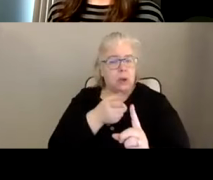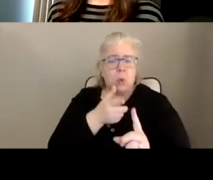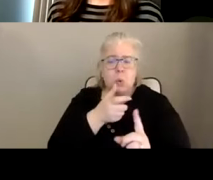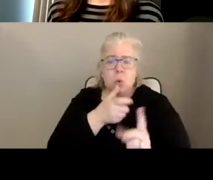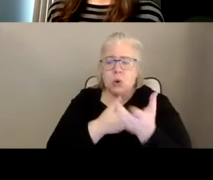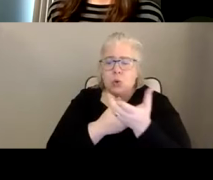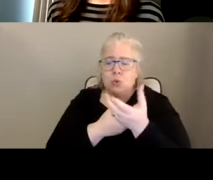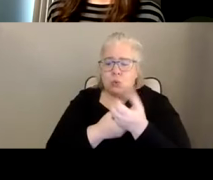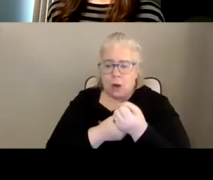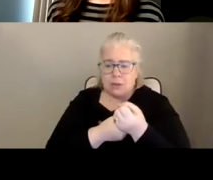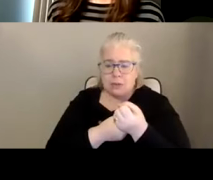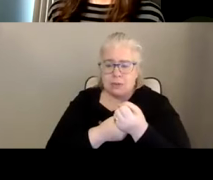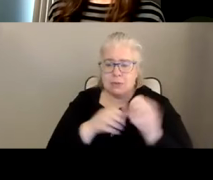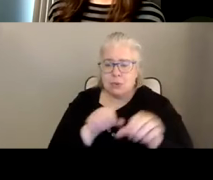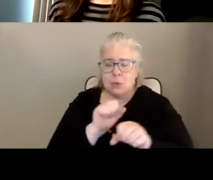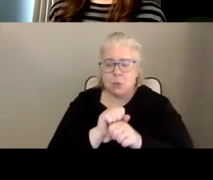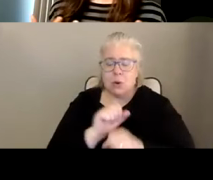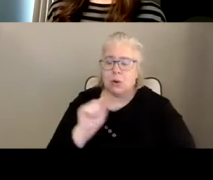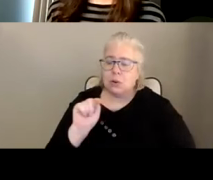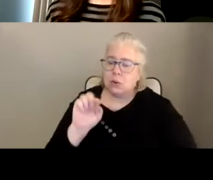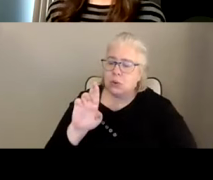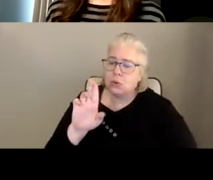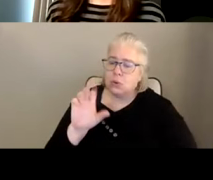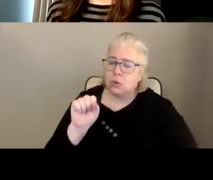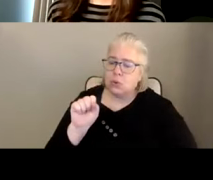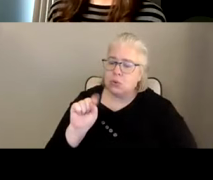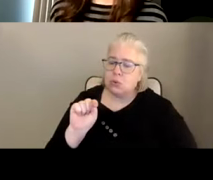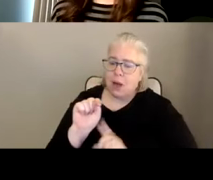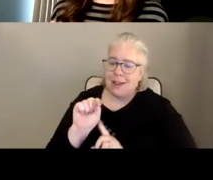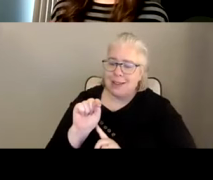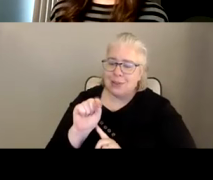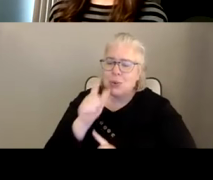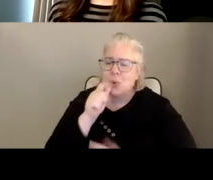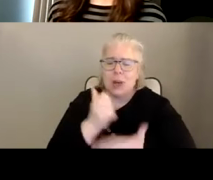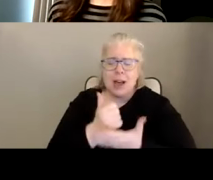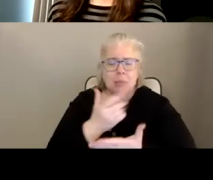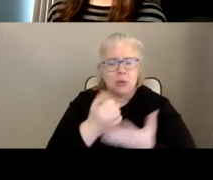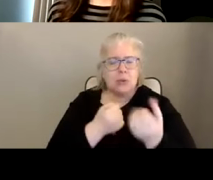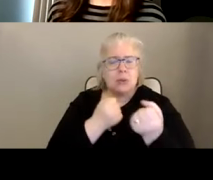to do the work and to help support you in your mission and to help support language access